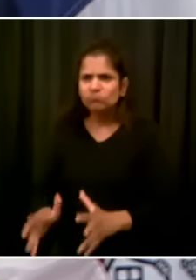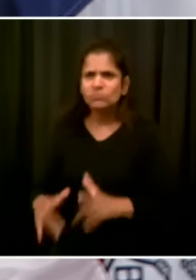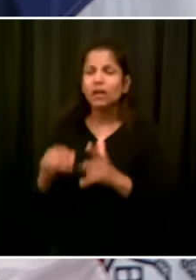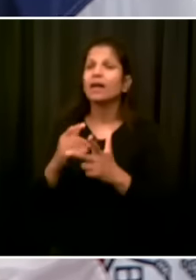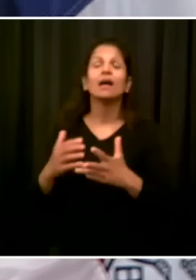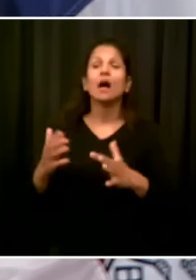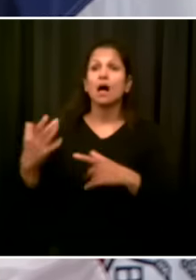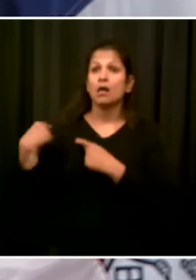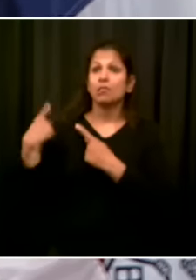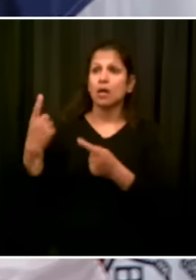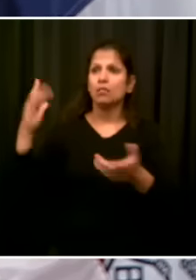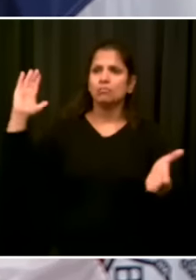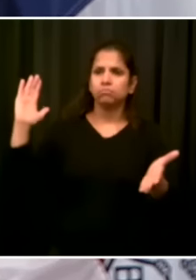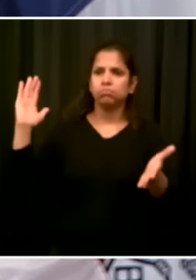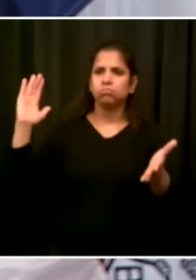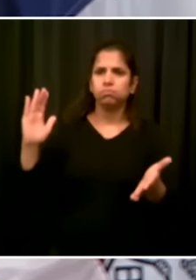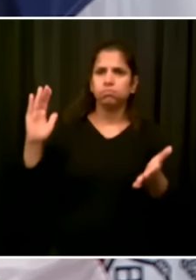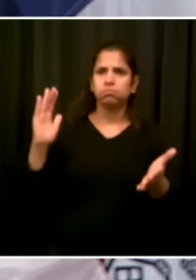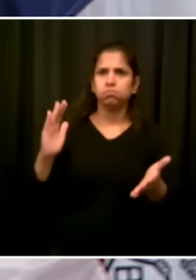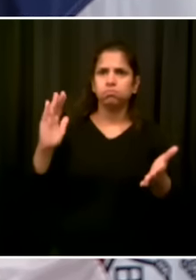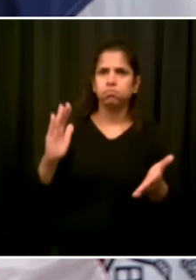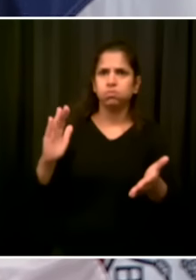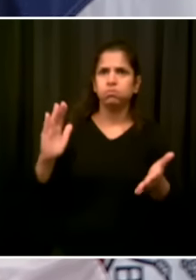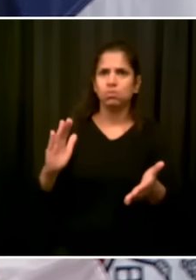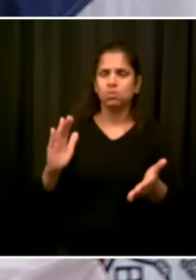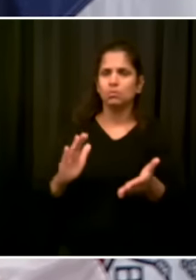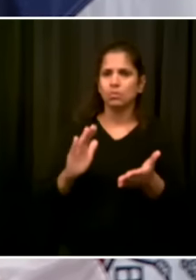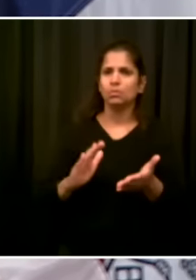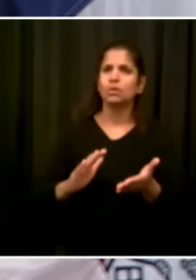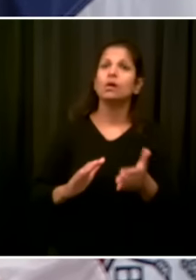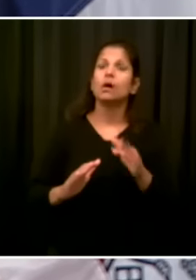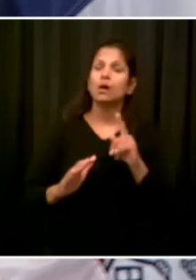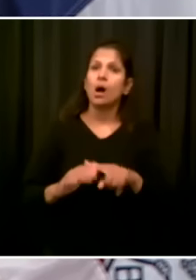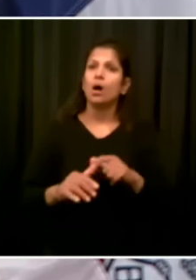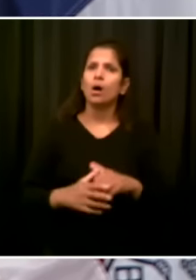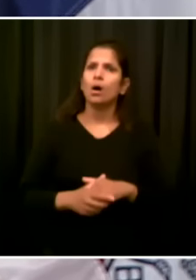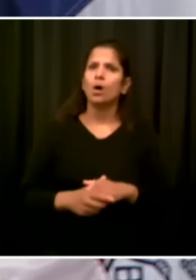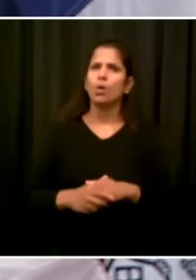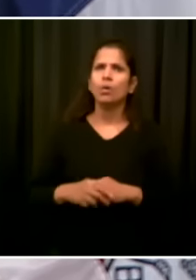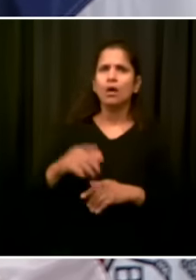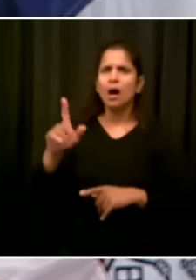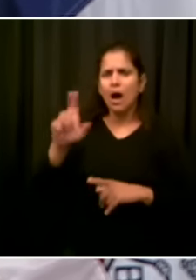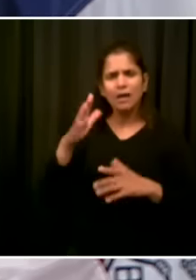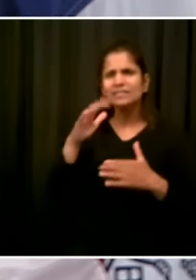THEY WOULD BE SUBMITTED TWO WEEKS LATER. SCHOOL DISTRICTS AROUND THE STATE ARE DOING THE SAME THING